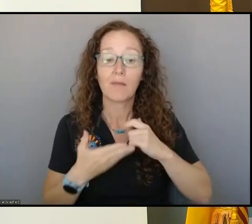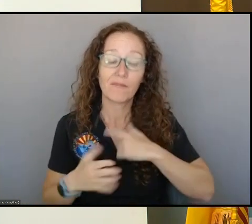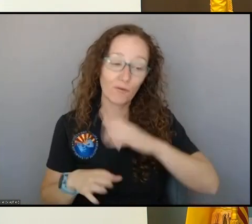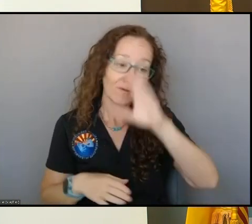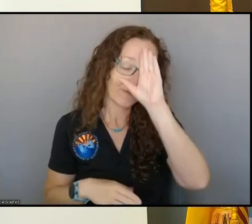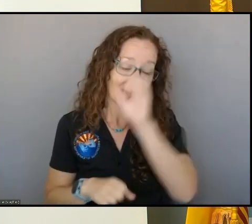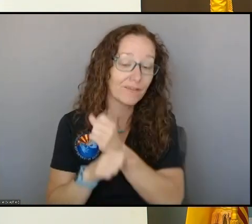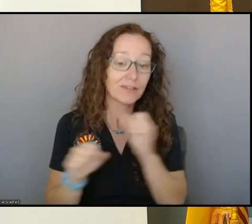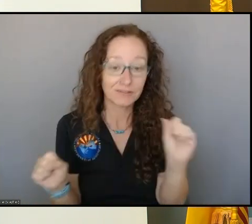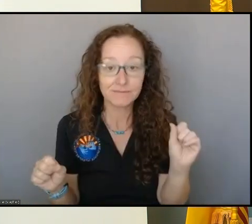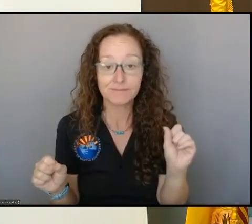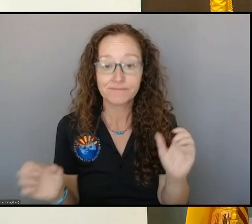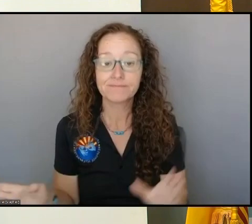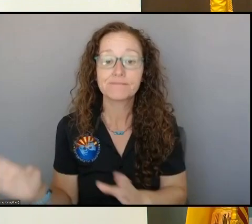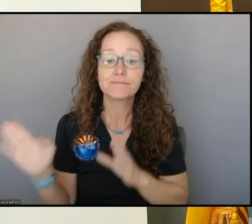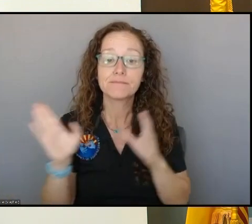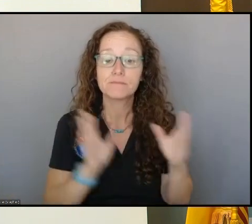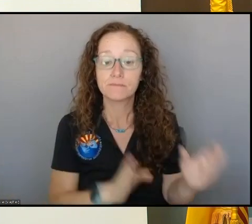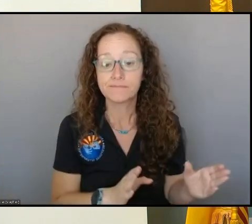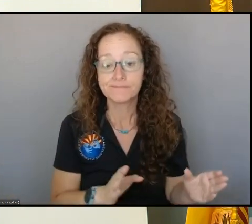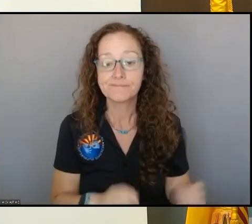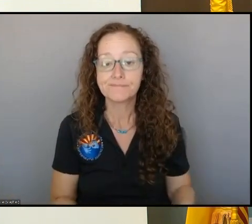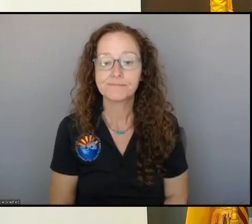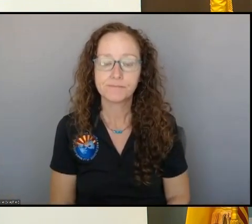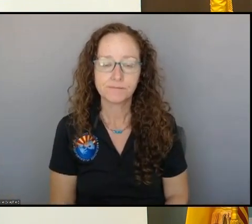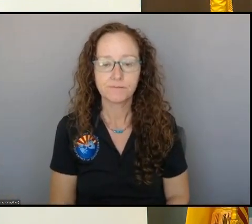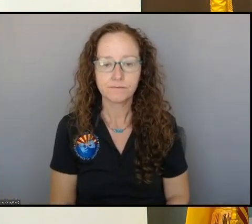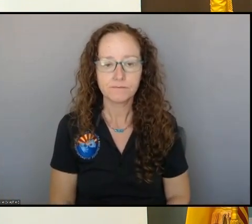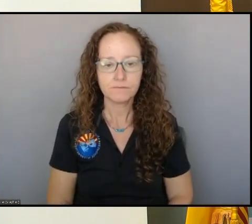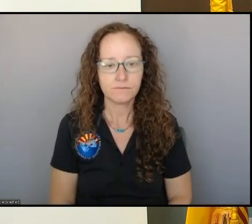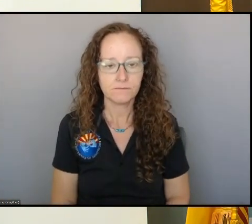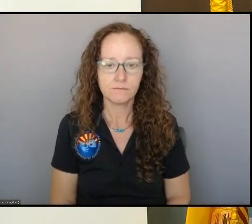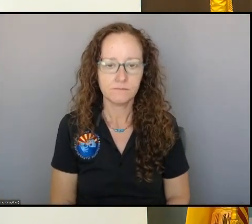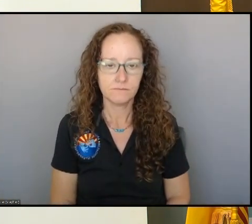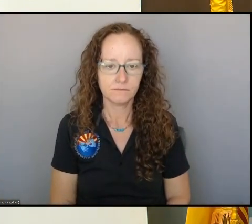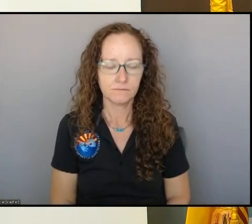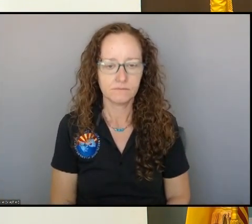let's move on now to the next one. As we've been doing, we